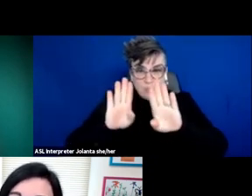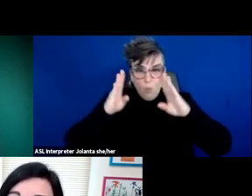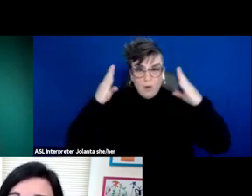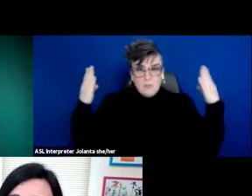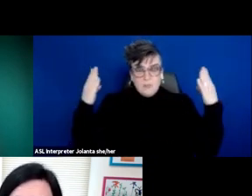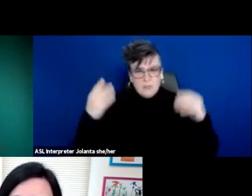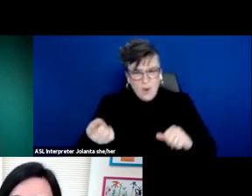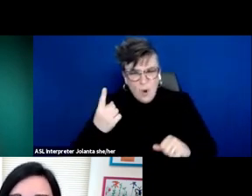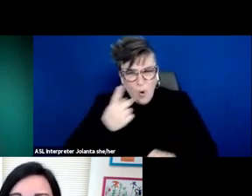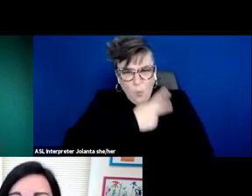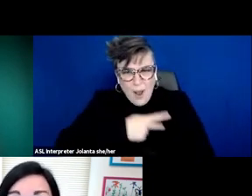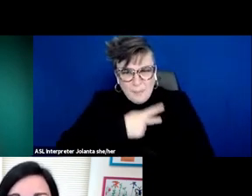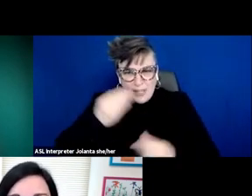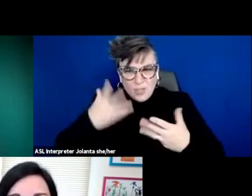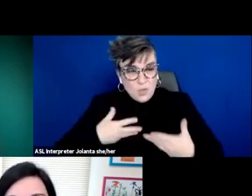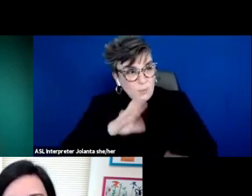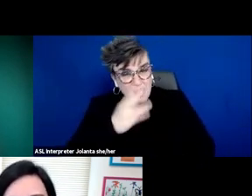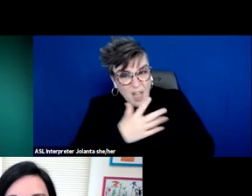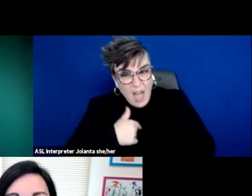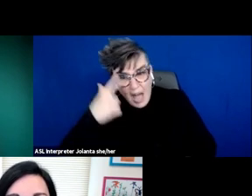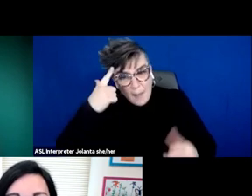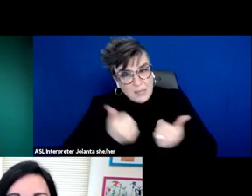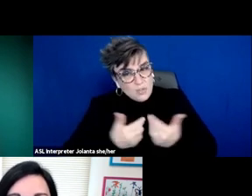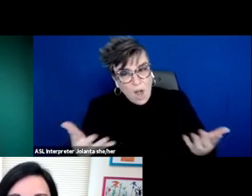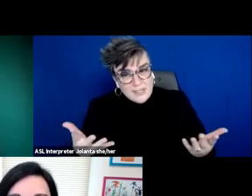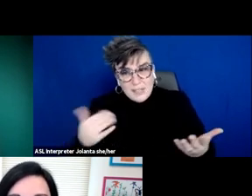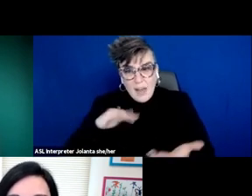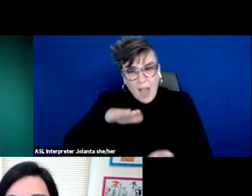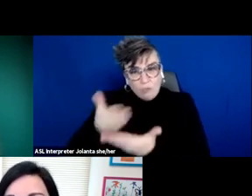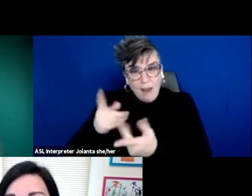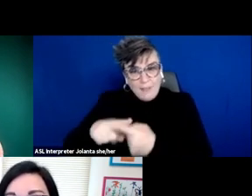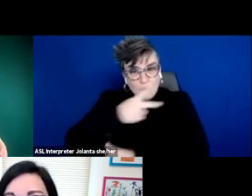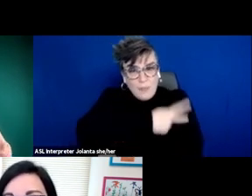how exhausted she was by the time she makes it to the exam room and feeling certain that